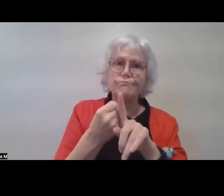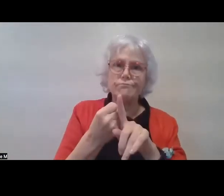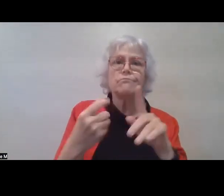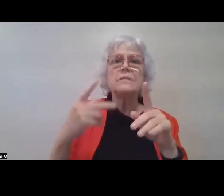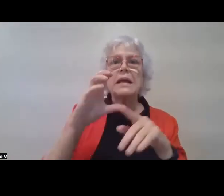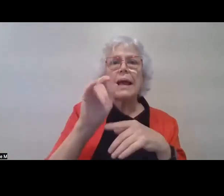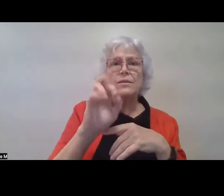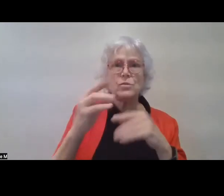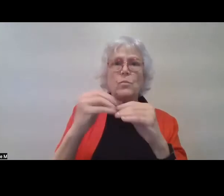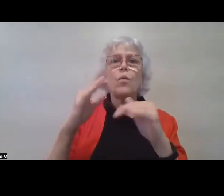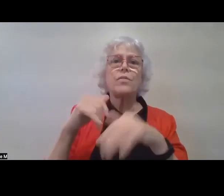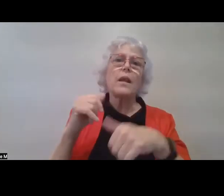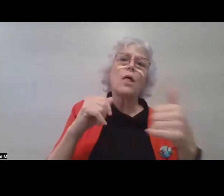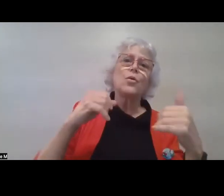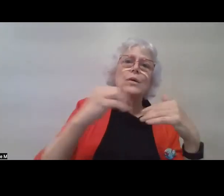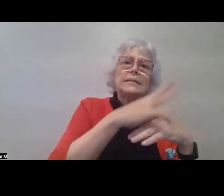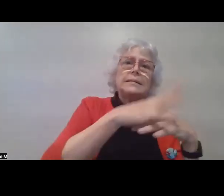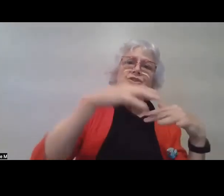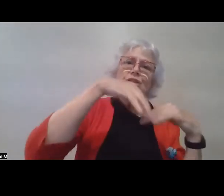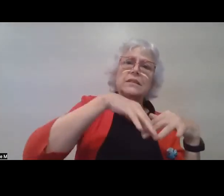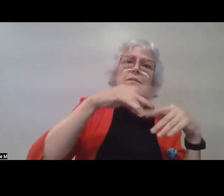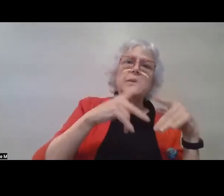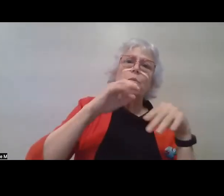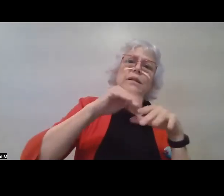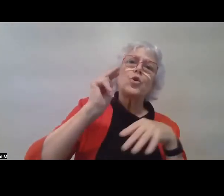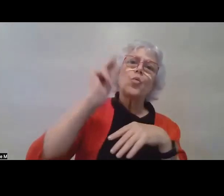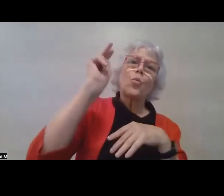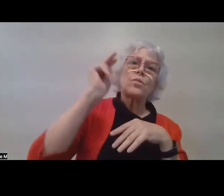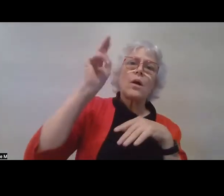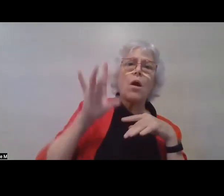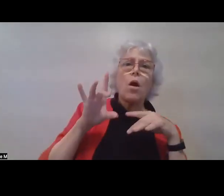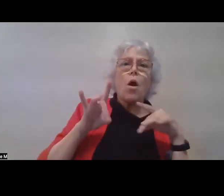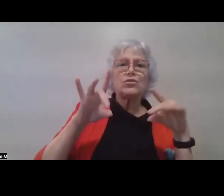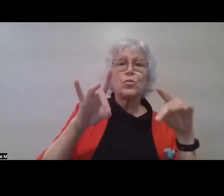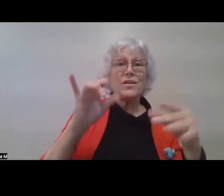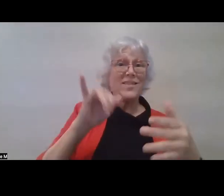other indigenous people in the Northern Territory of Australia. The study however, in